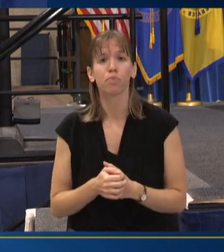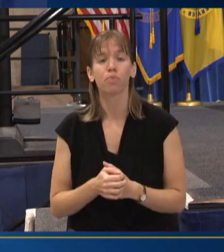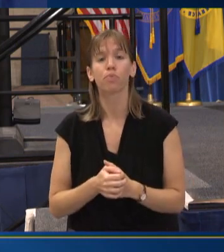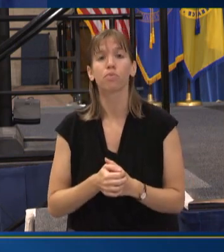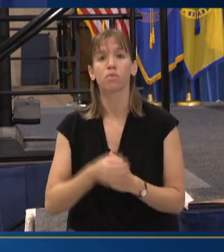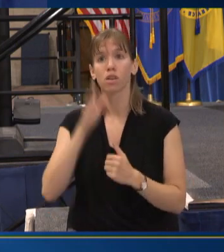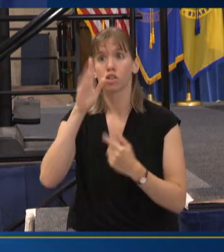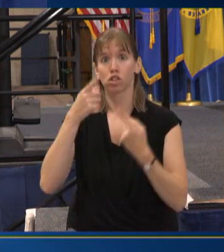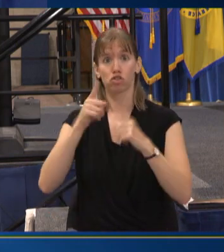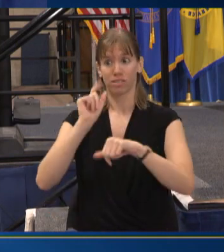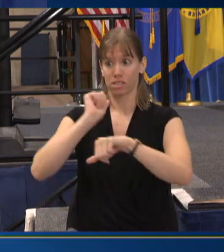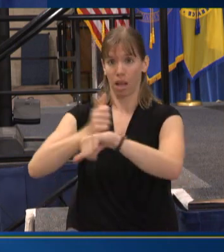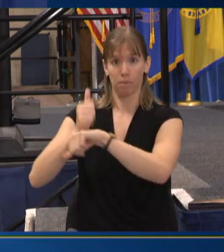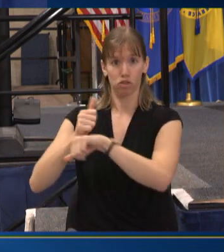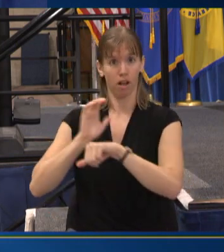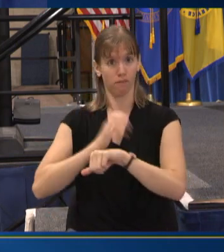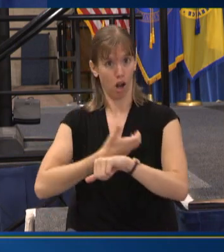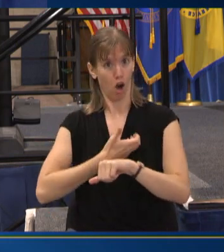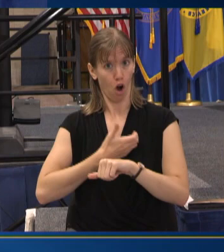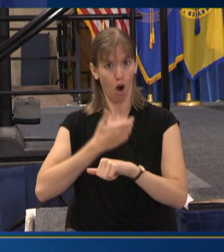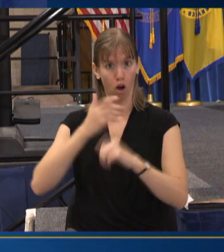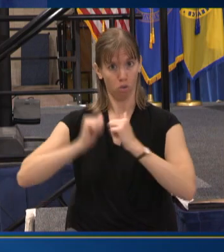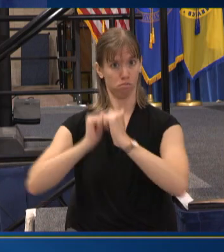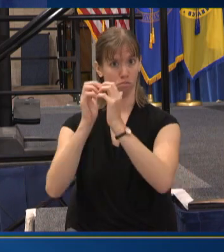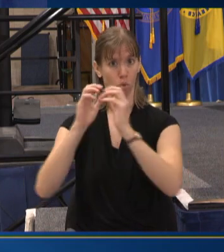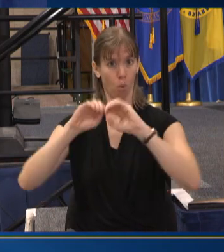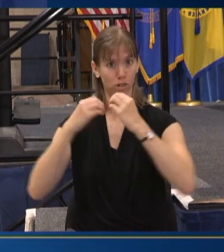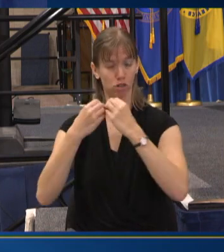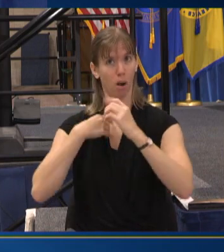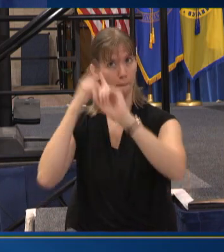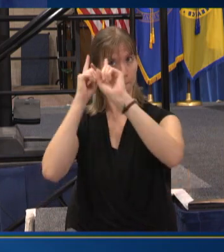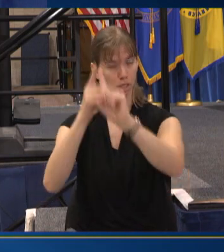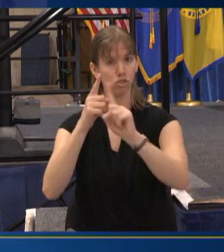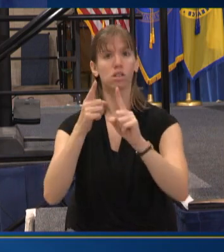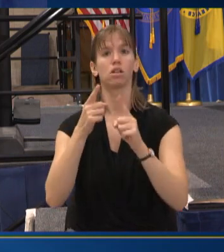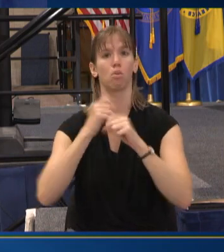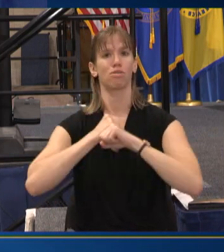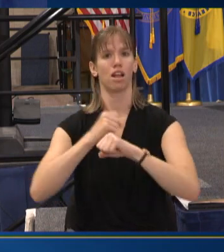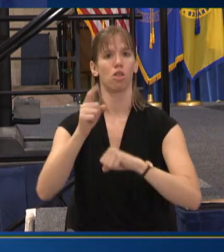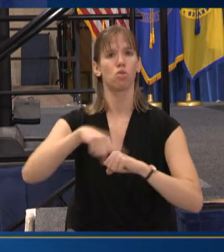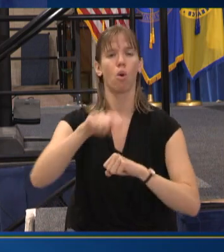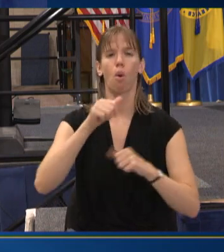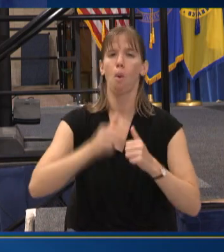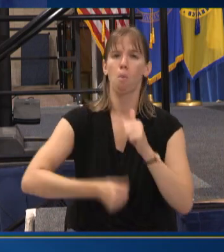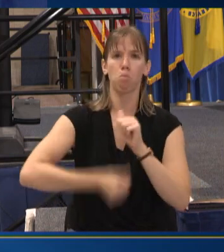Change and Health Equity with the mission of protecting the health of those most vulnerable from the impacts of climate change.